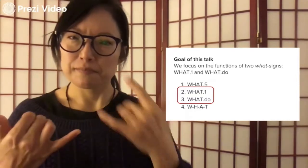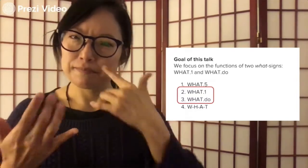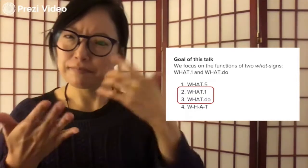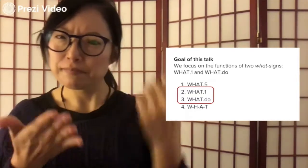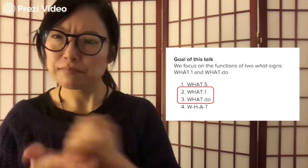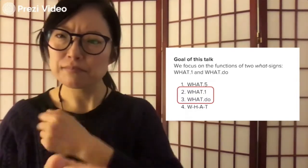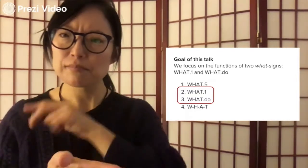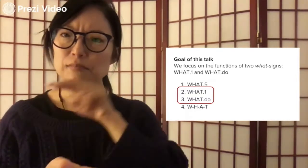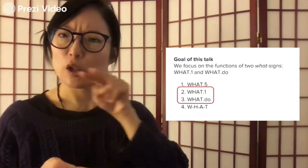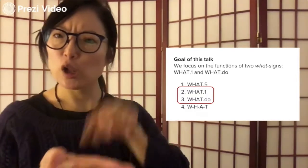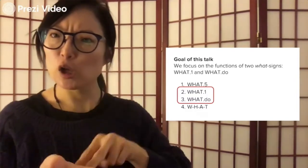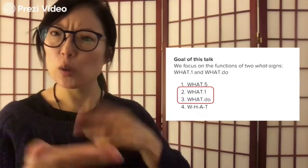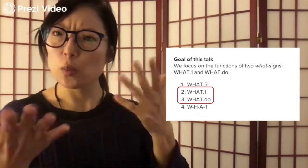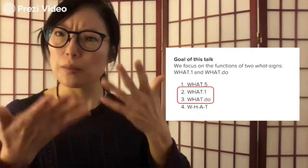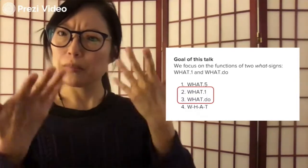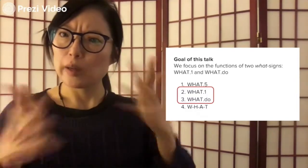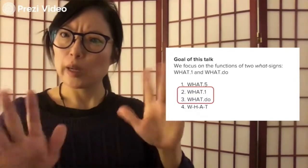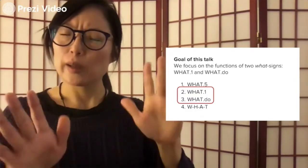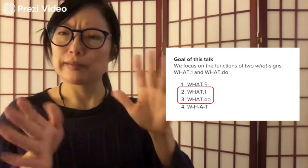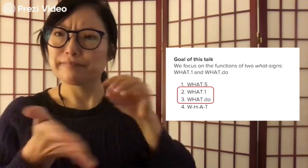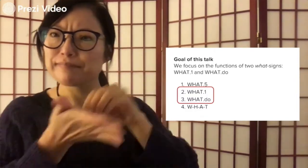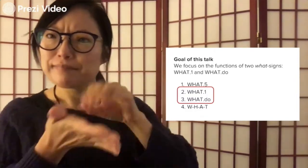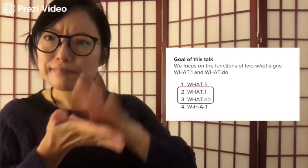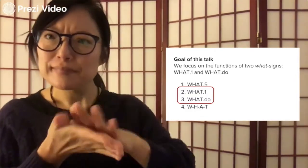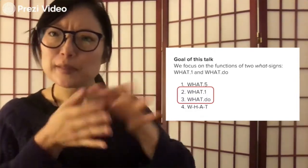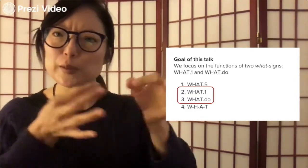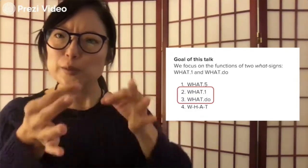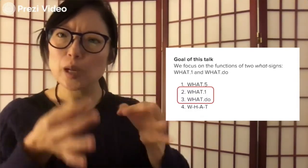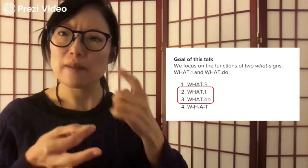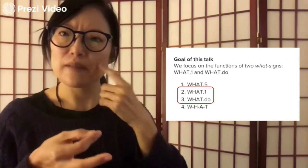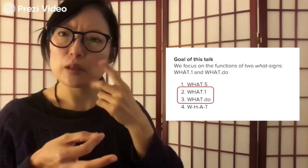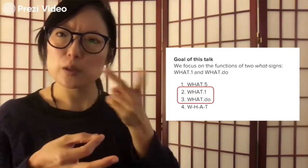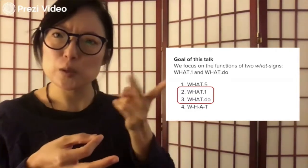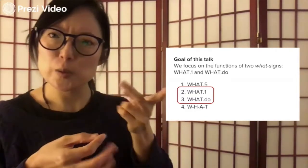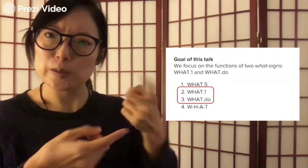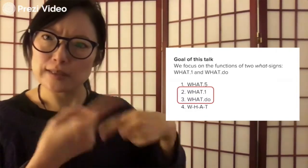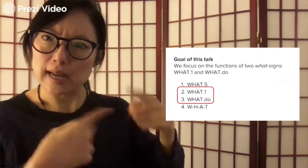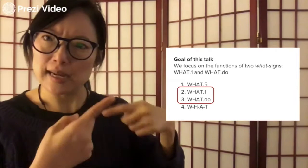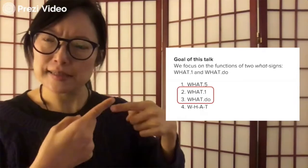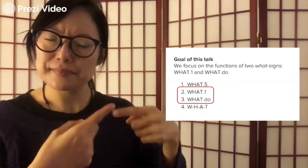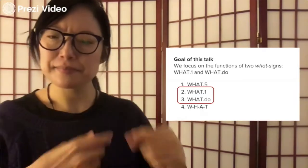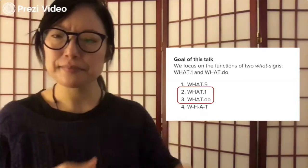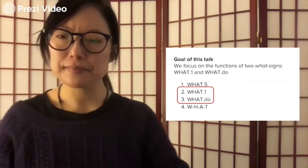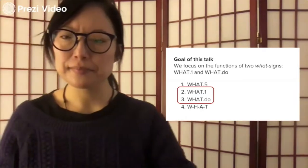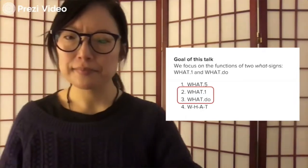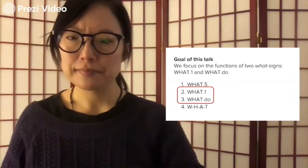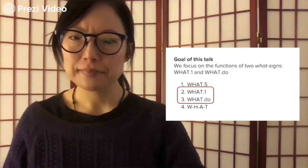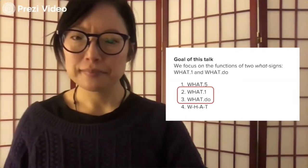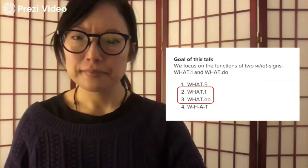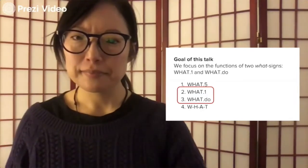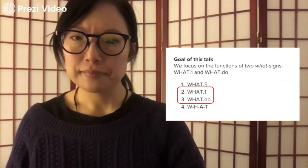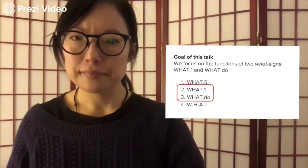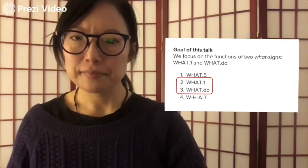two what- signs number one and number four. Now let's take a look at what has been documented and described about the WHAT.1